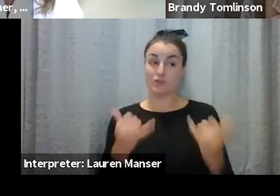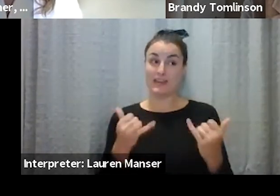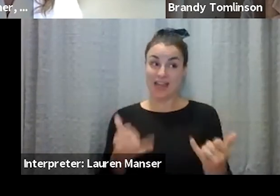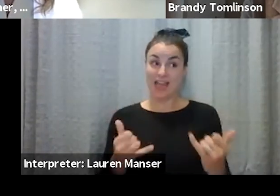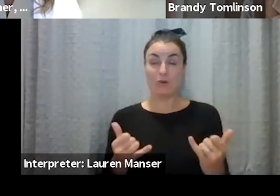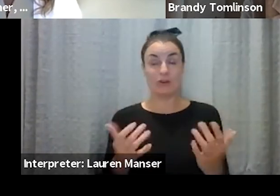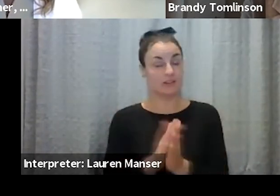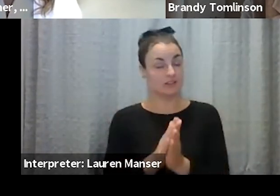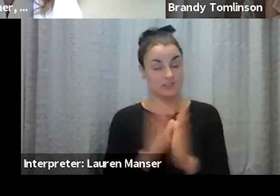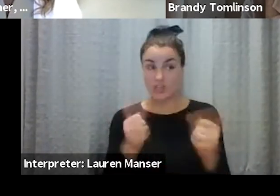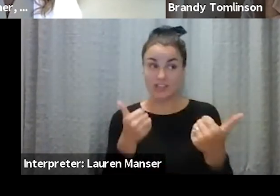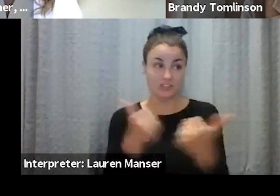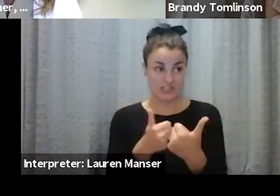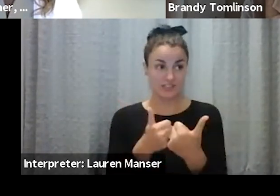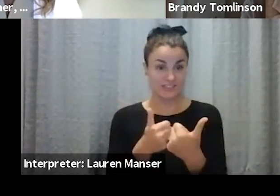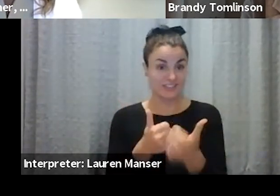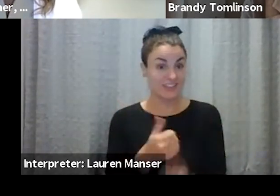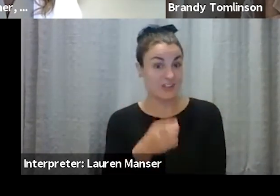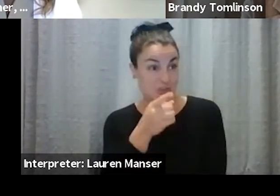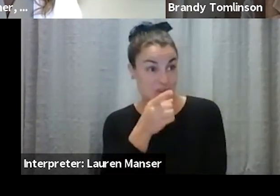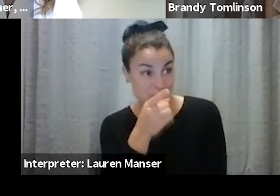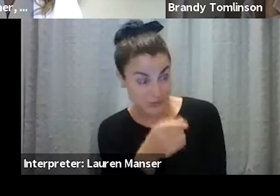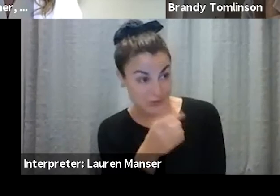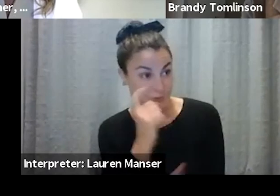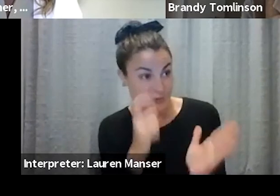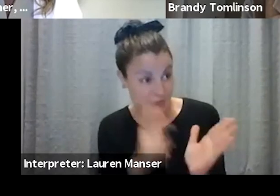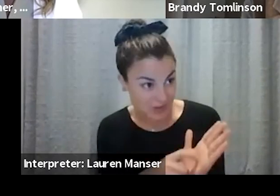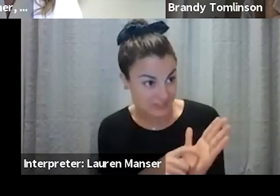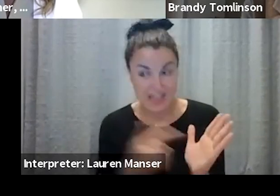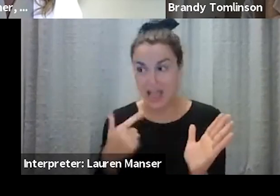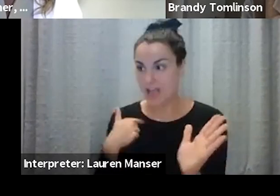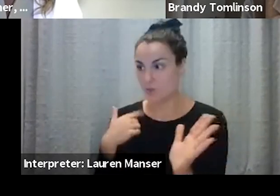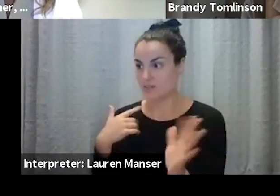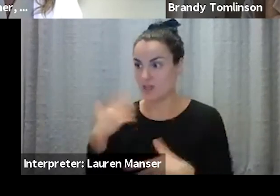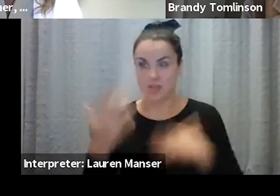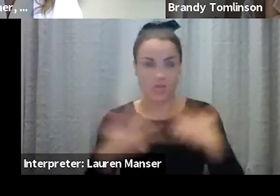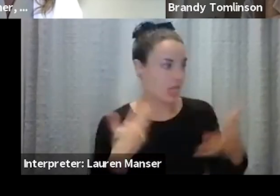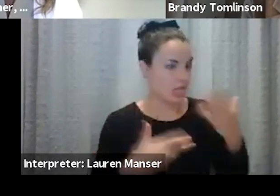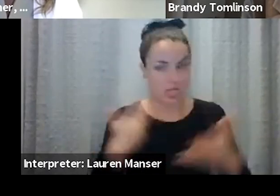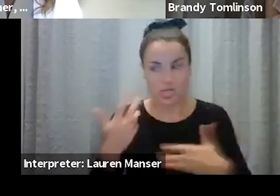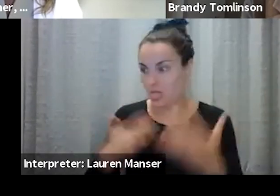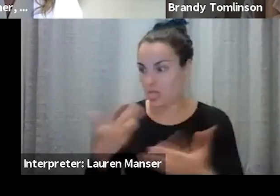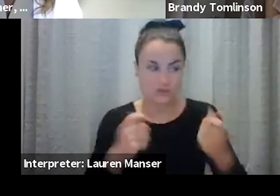when I was trying to fumble for a description of what my particular long-haul COVID issue looks like,